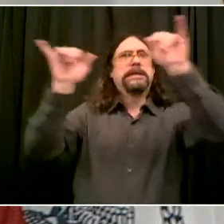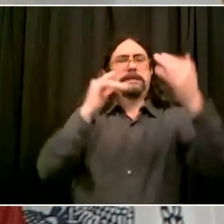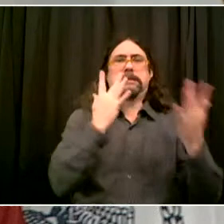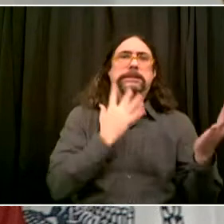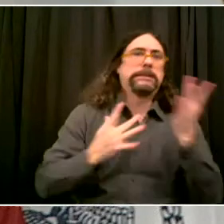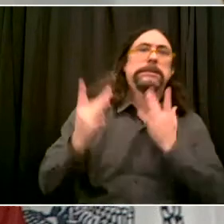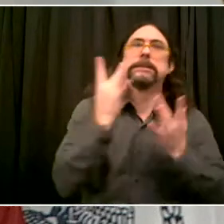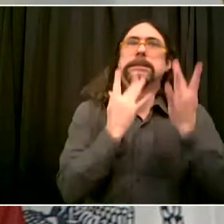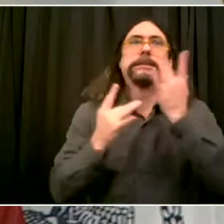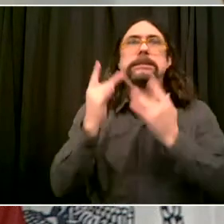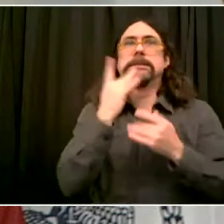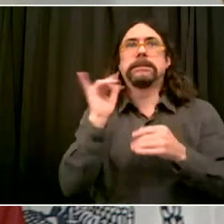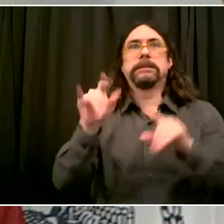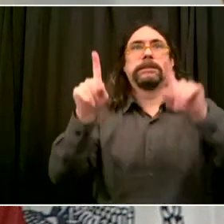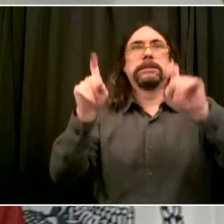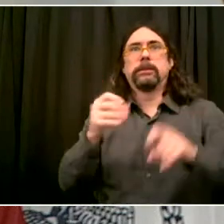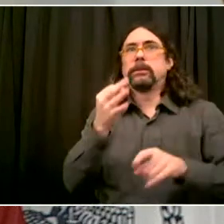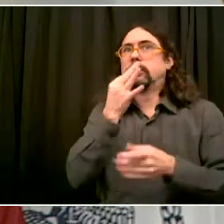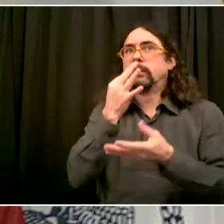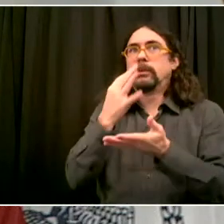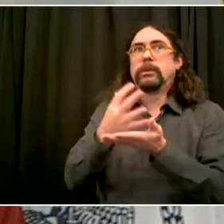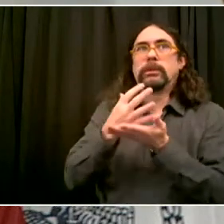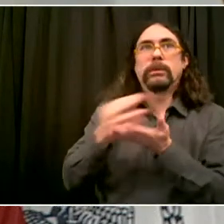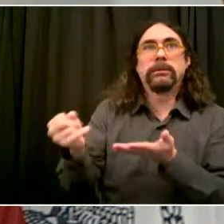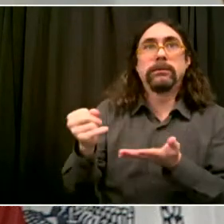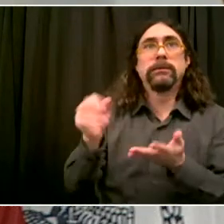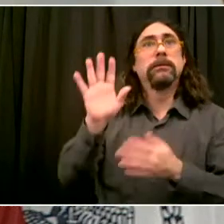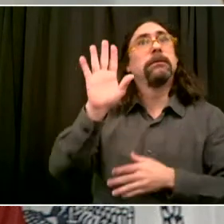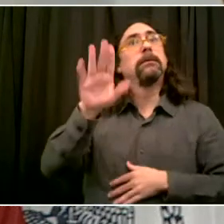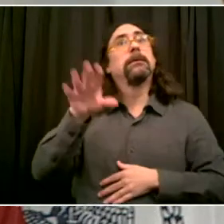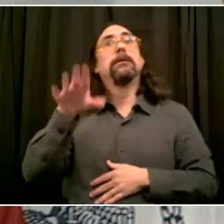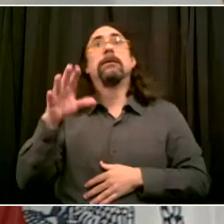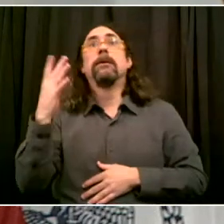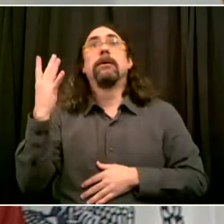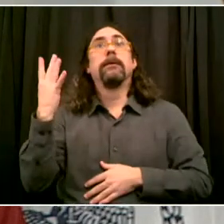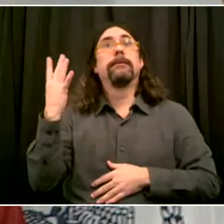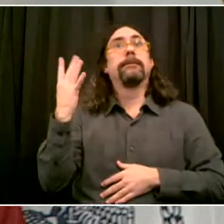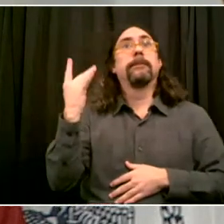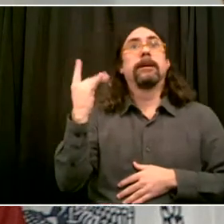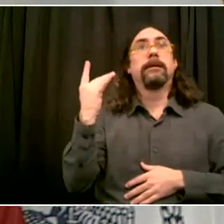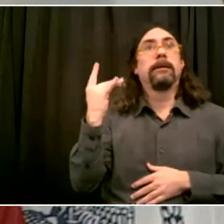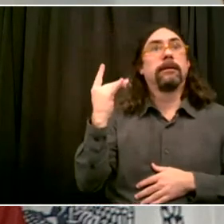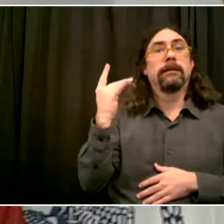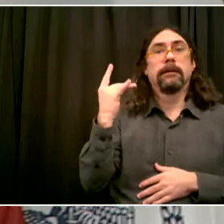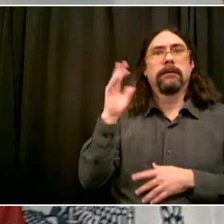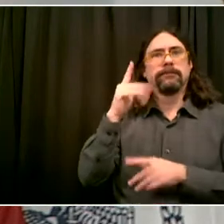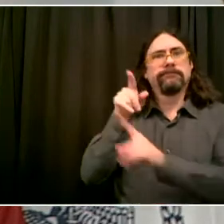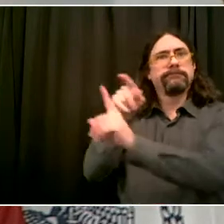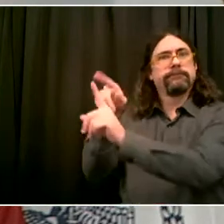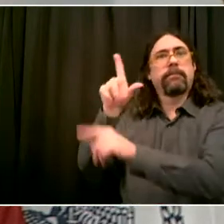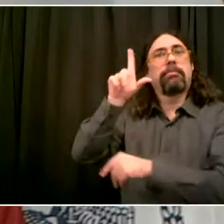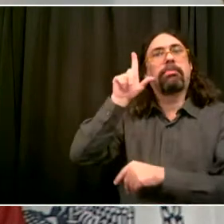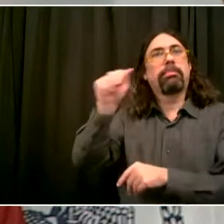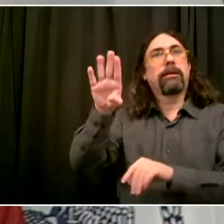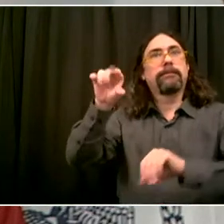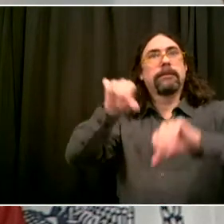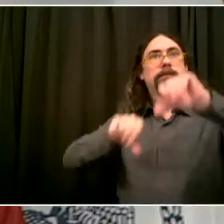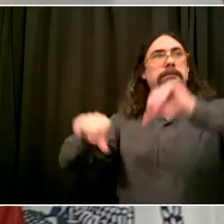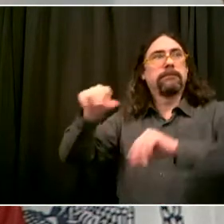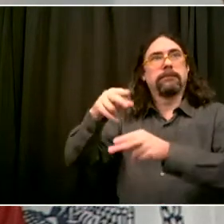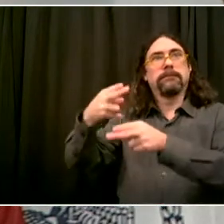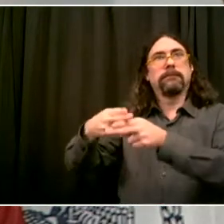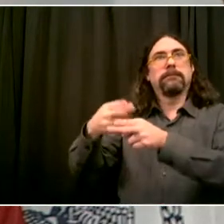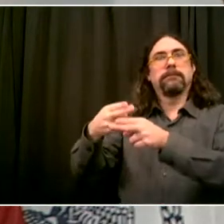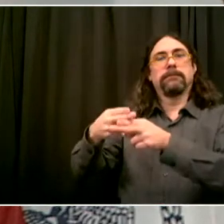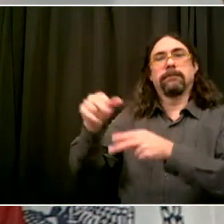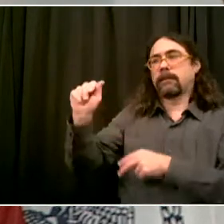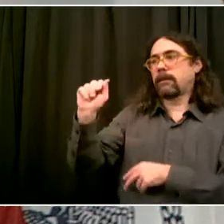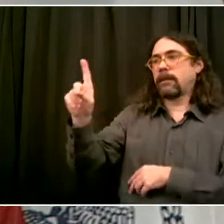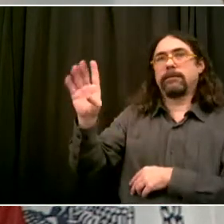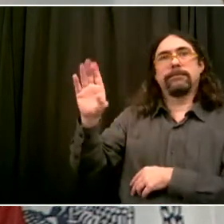THHCE CE IT Y,I I WANT TO SAY T